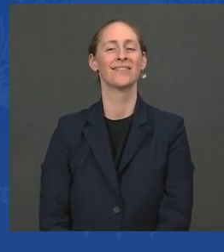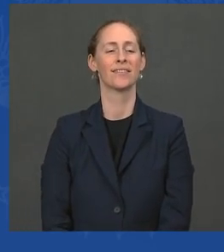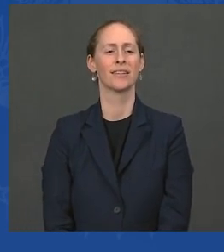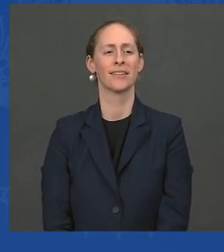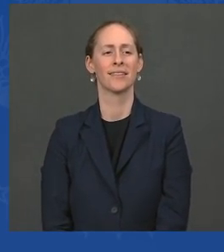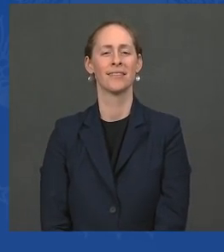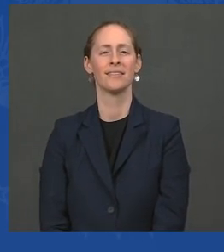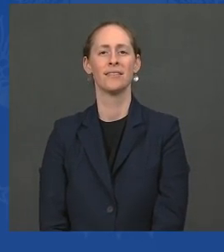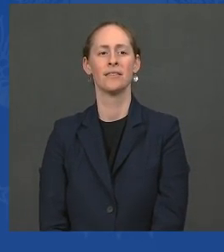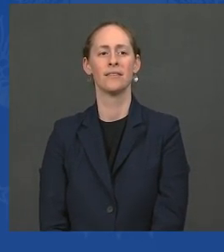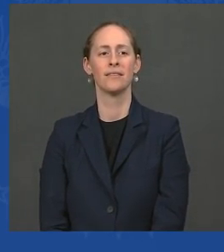It's good to be home.